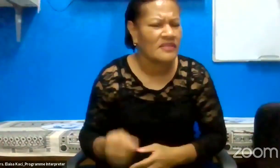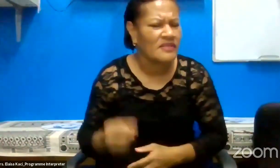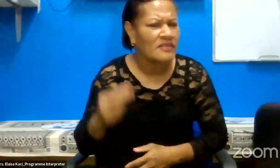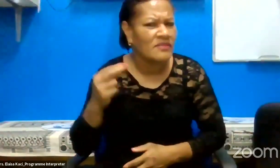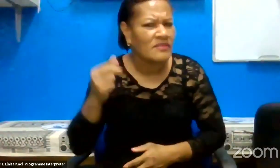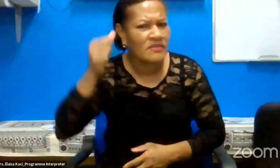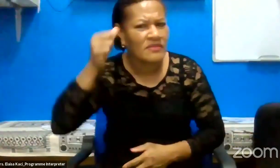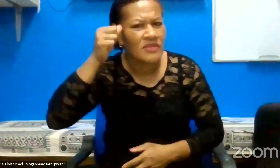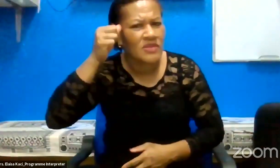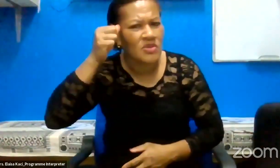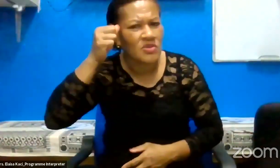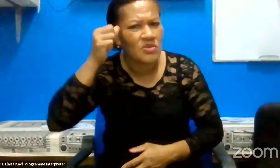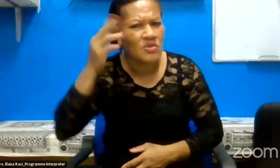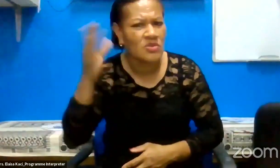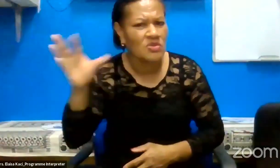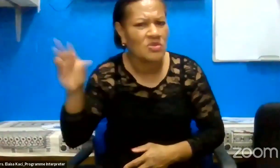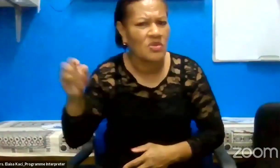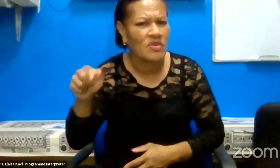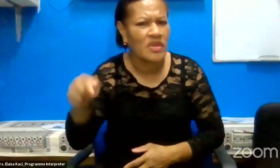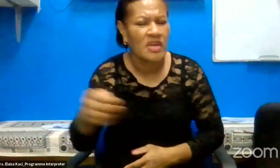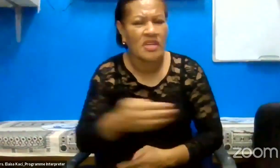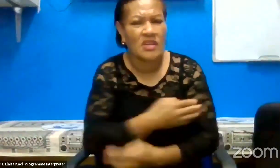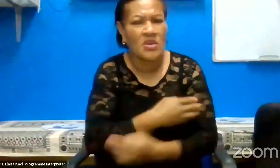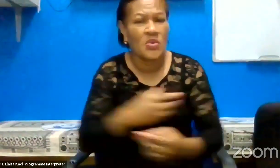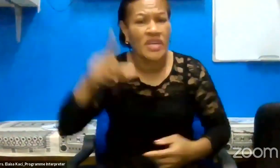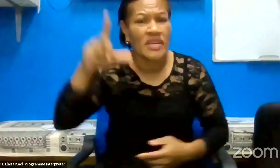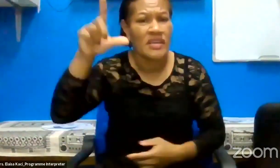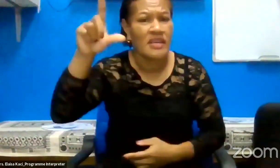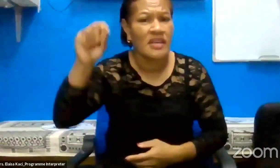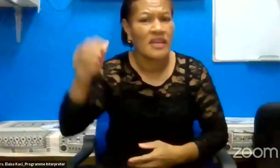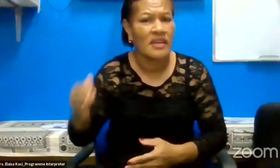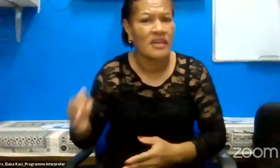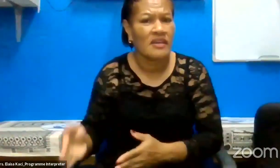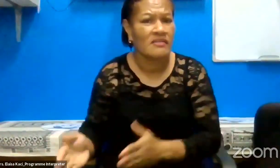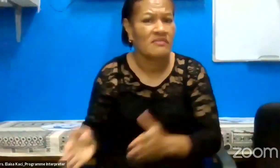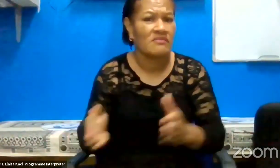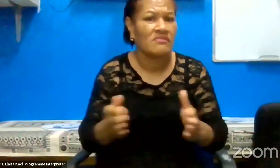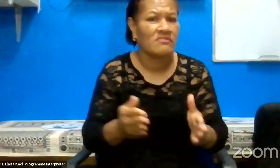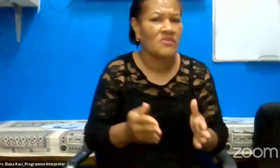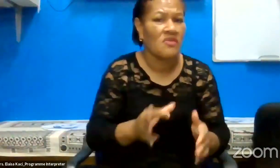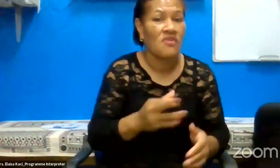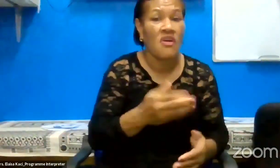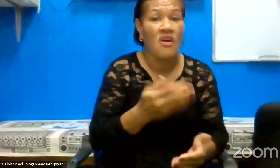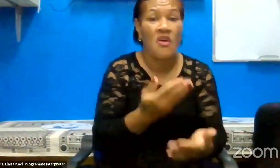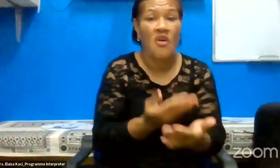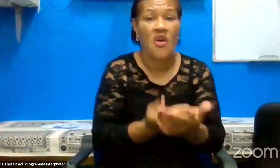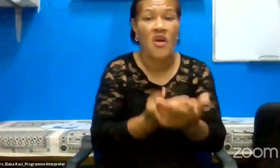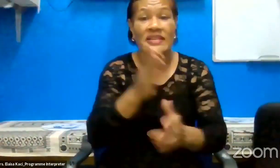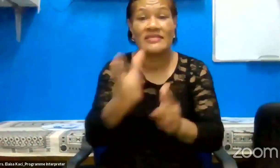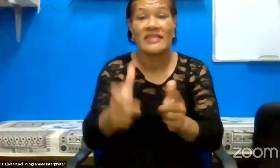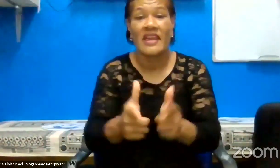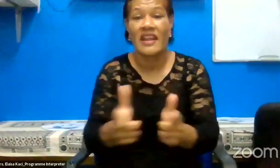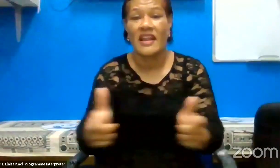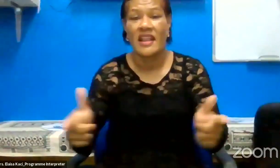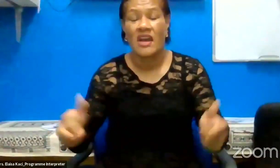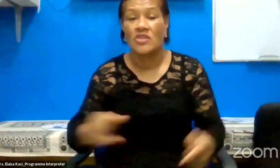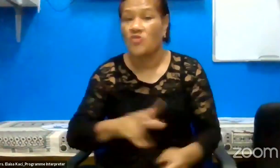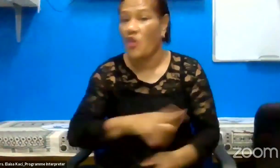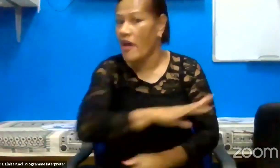beautiful smile so we can uh we can take nice photos of all of